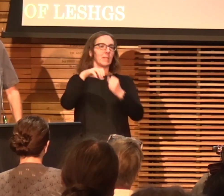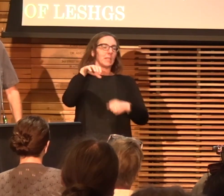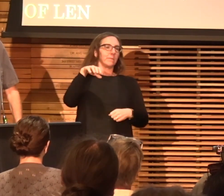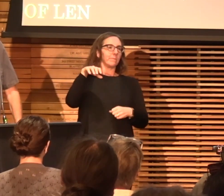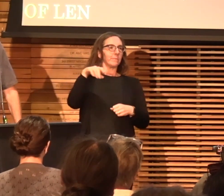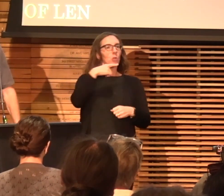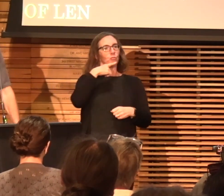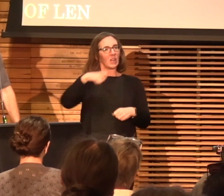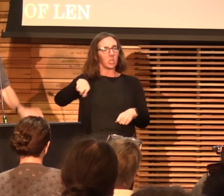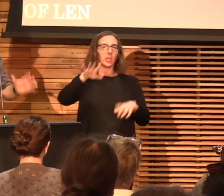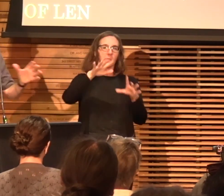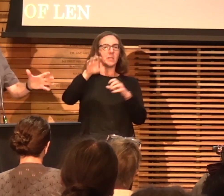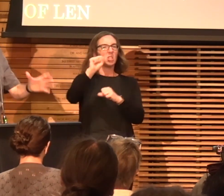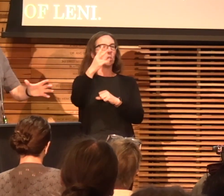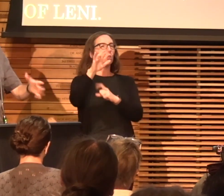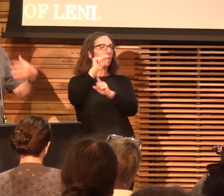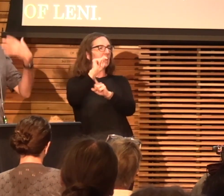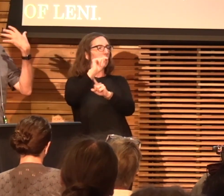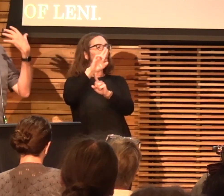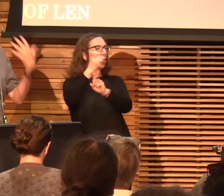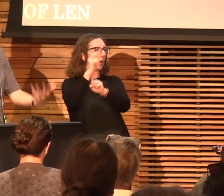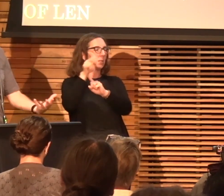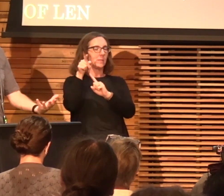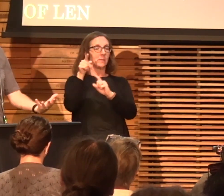And so, 1929 she talks about Lenin